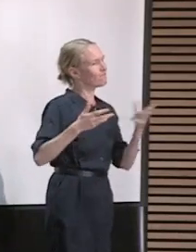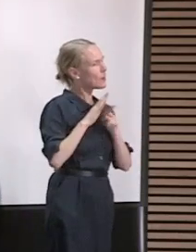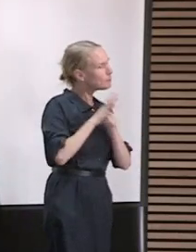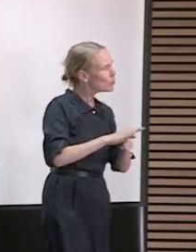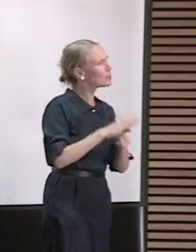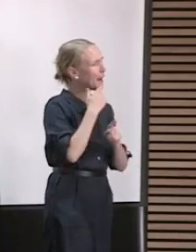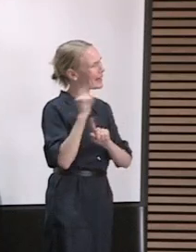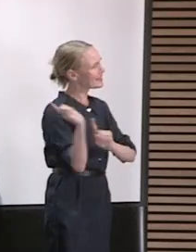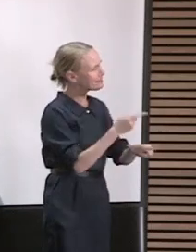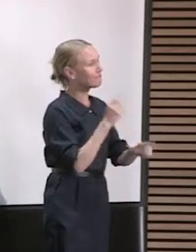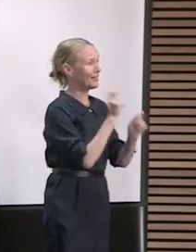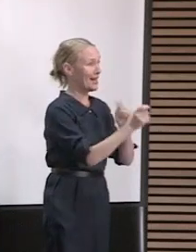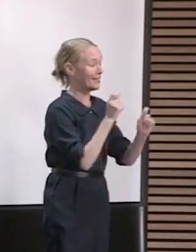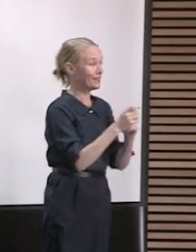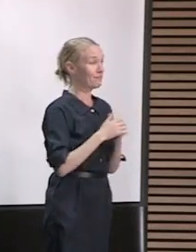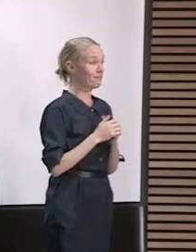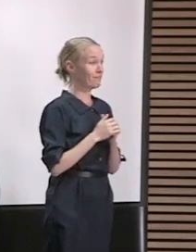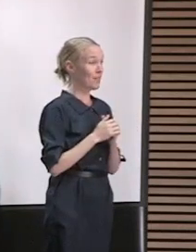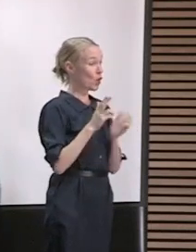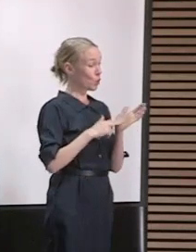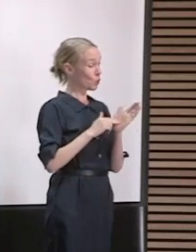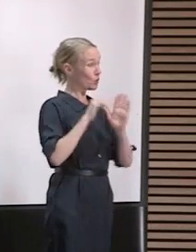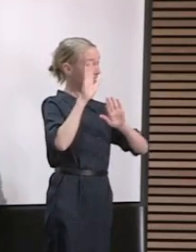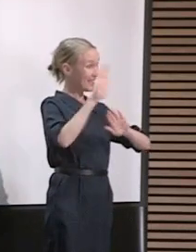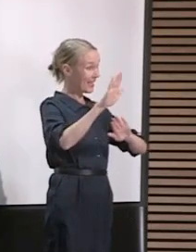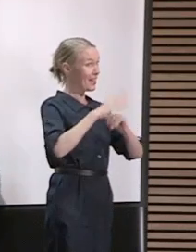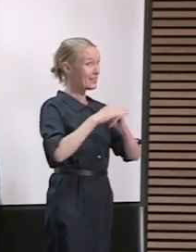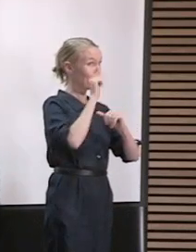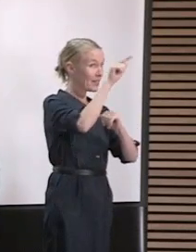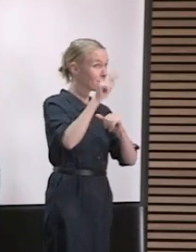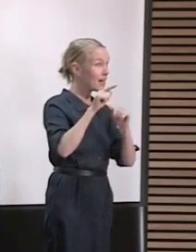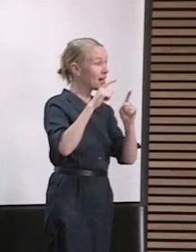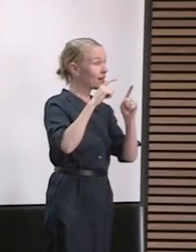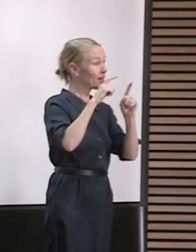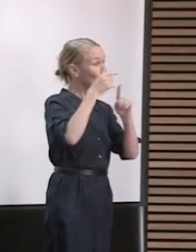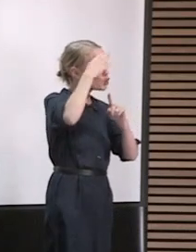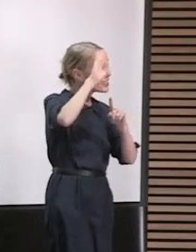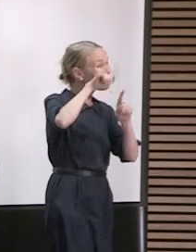reiterated that message here today. What I would also say is that I've written today to